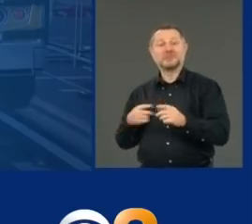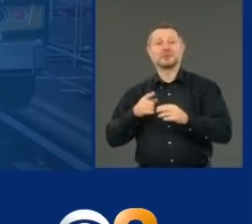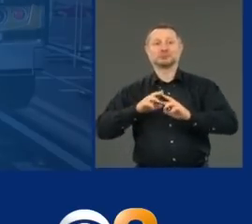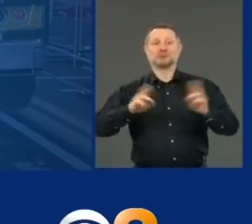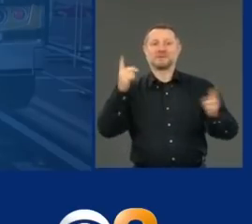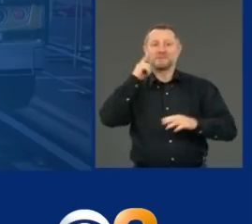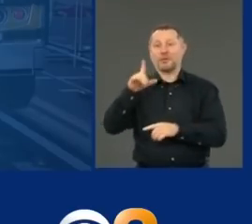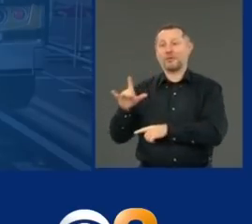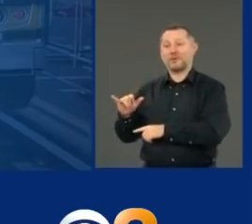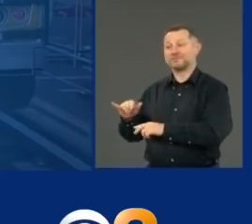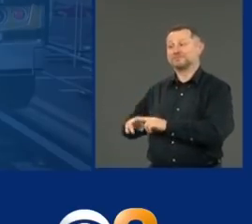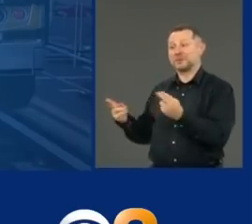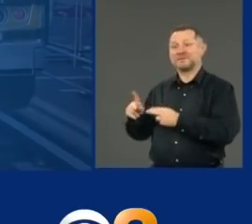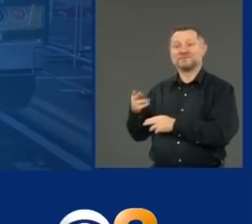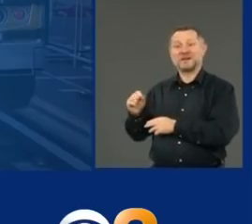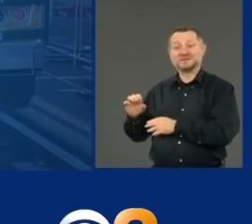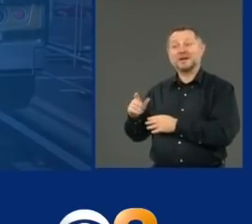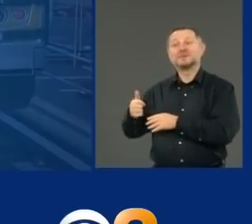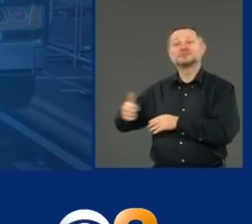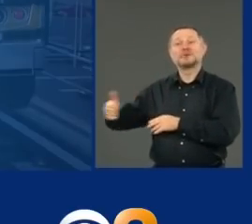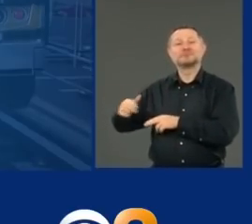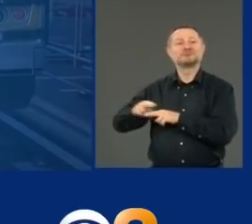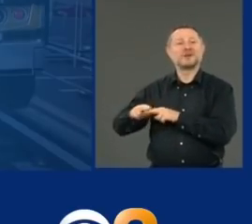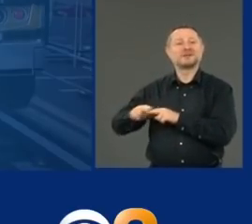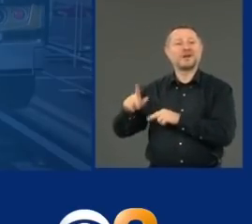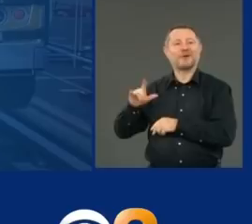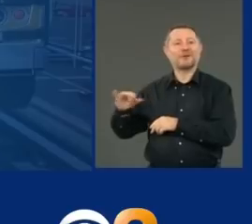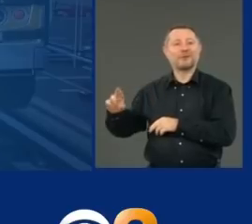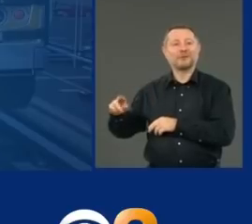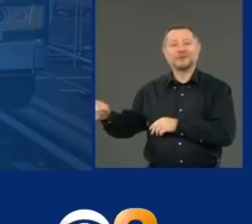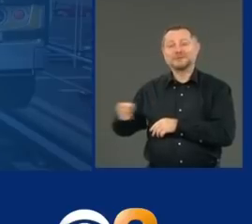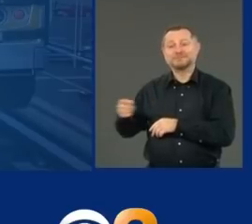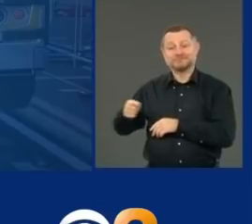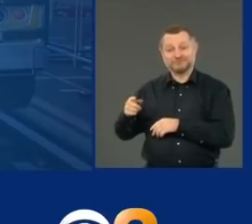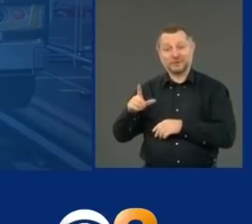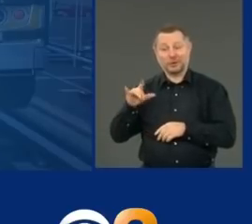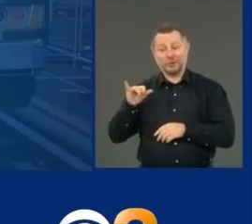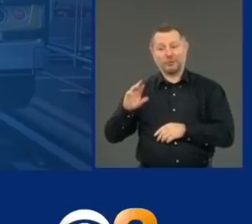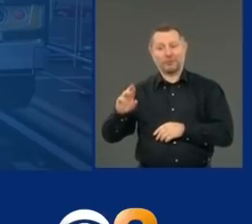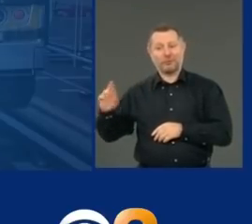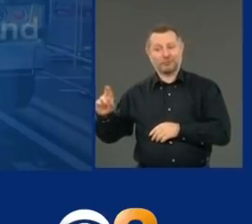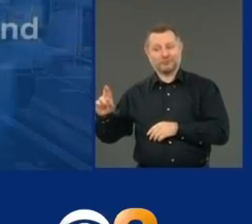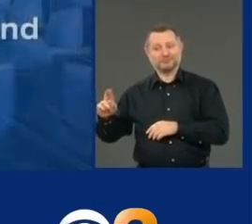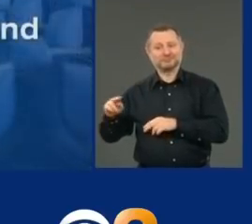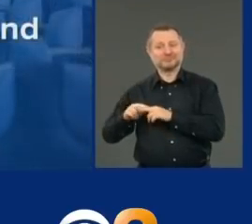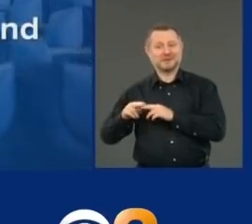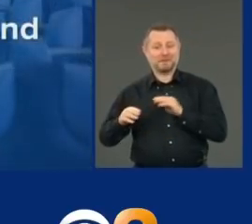NUMBERS DOWN ON LONG ISLAND AND THE NUMBER OF TRACERS UP, BUT WE ARE DOING THAT. WE ARE PREPARING FOR LONG ISLAND TO